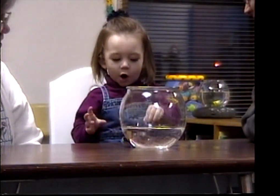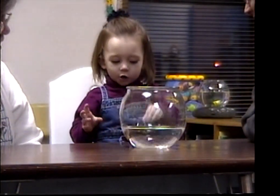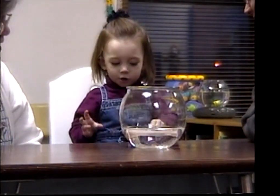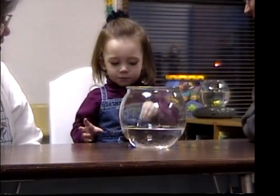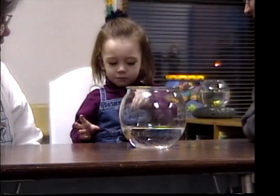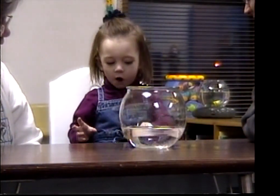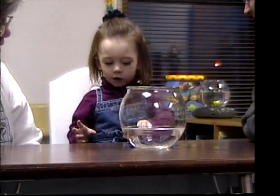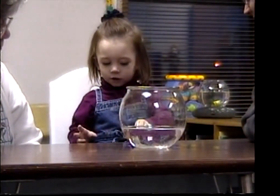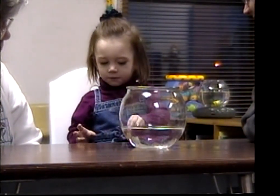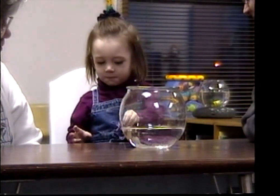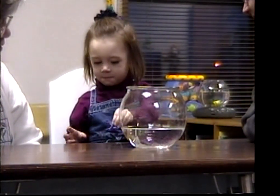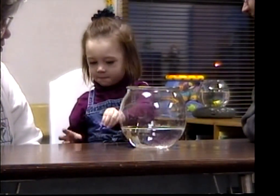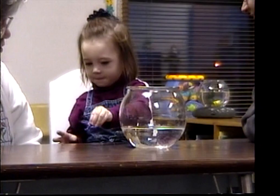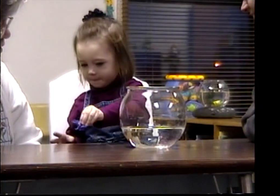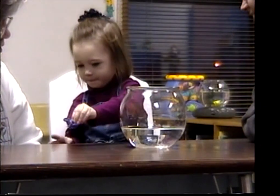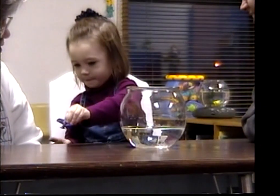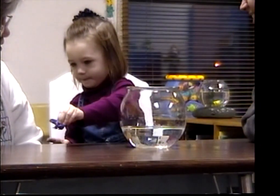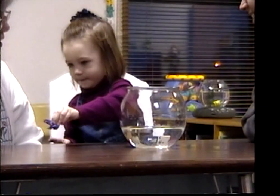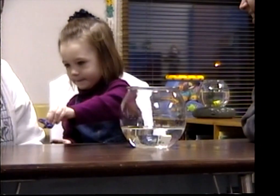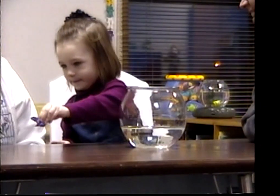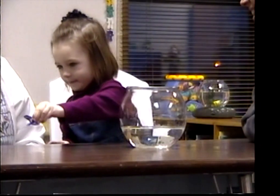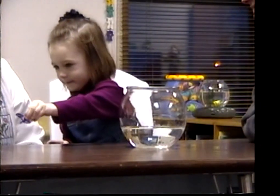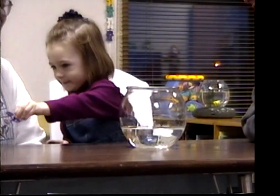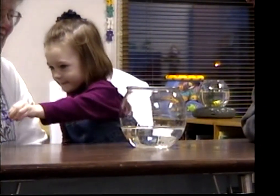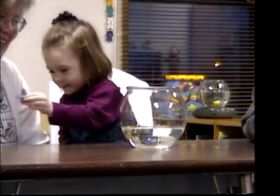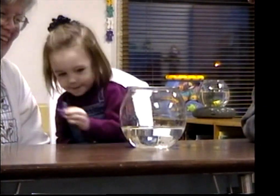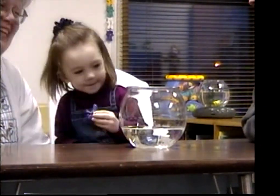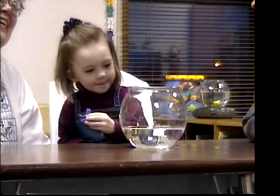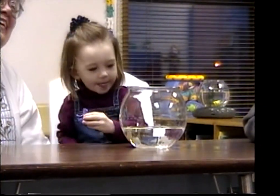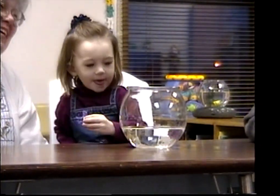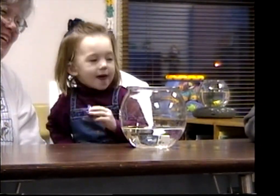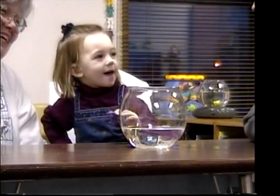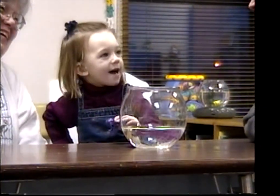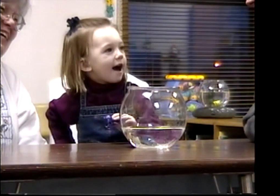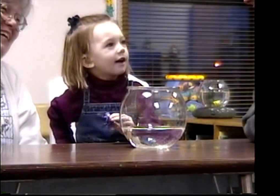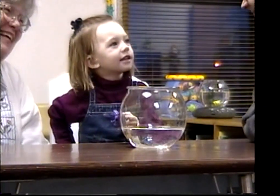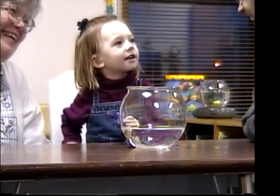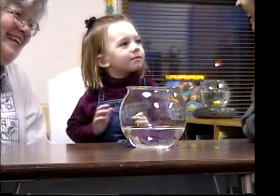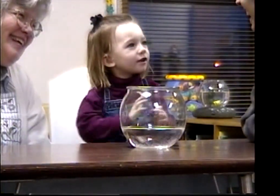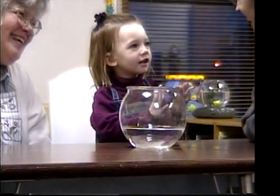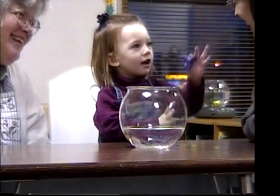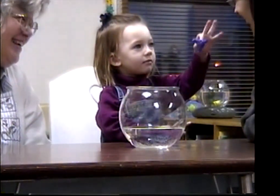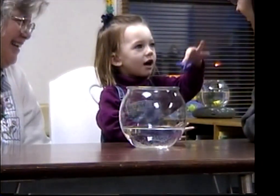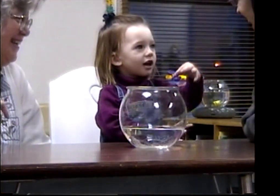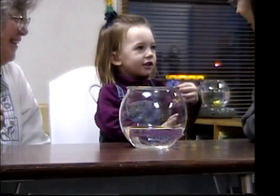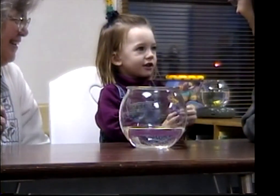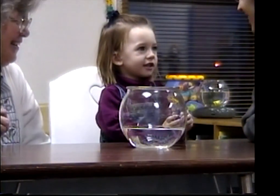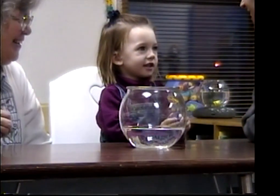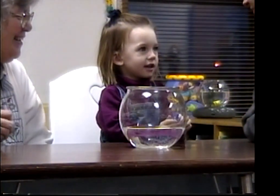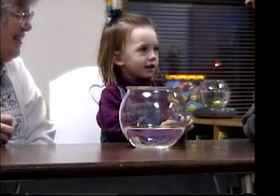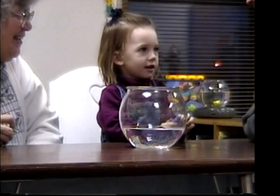[Noise] [Mumble]